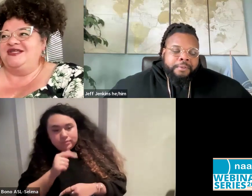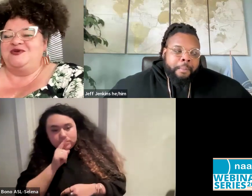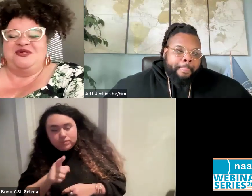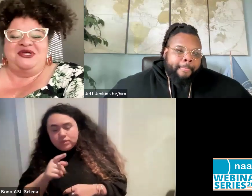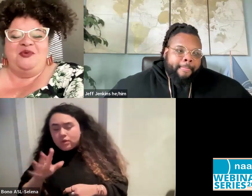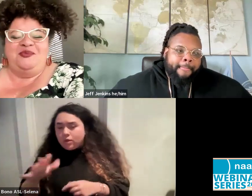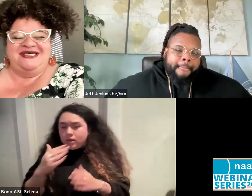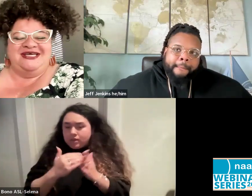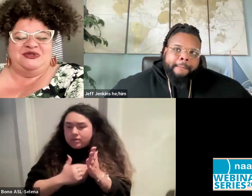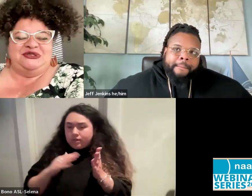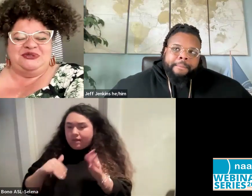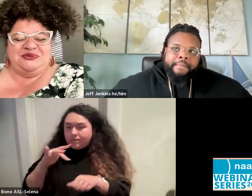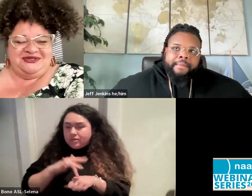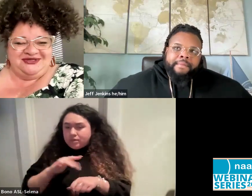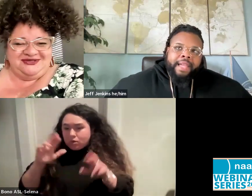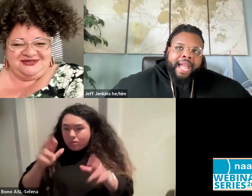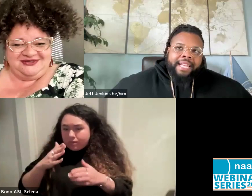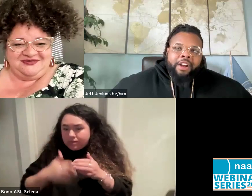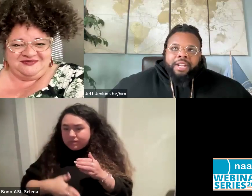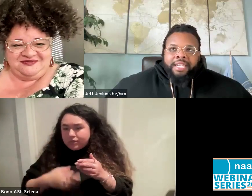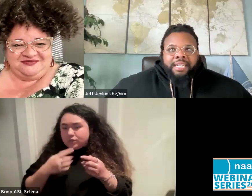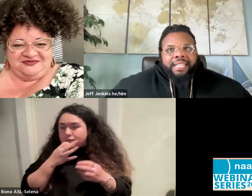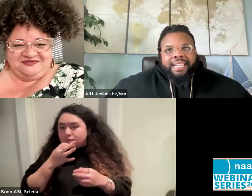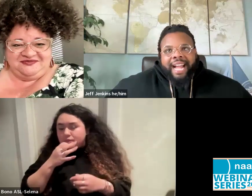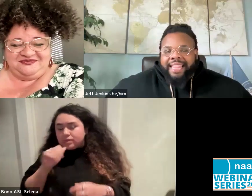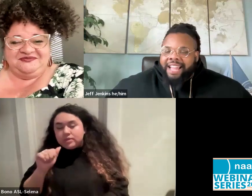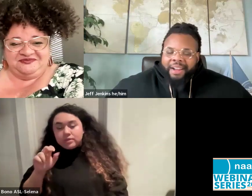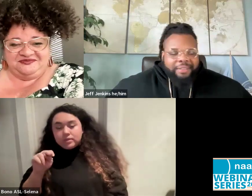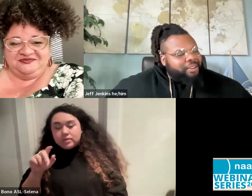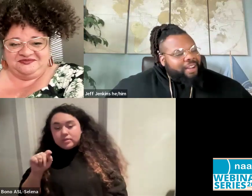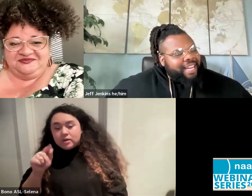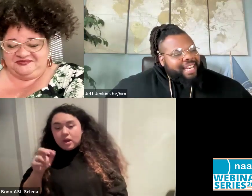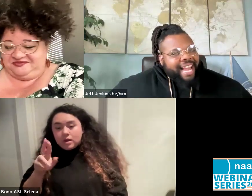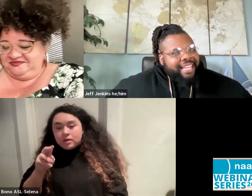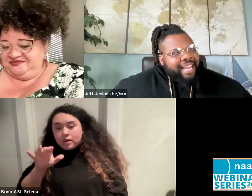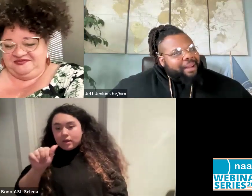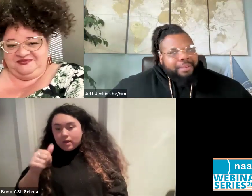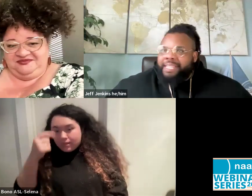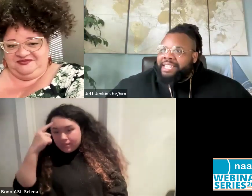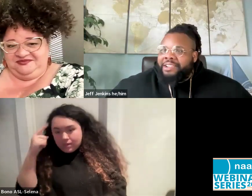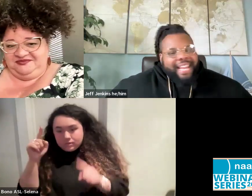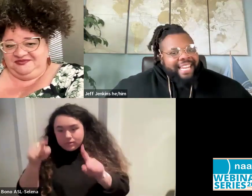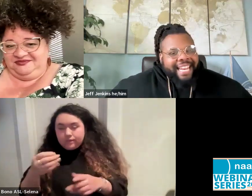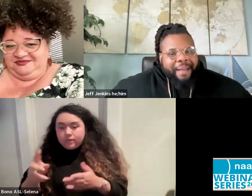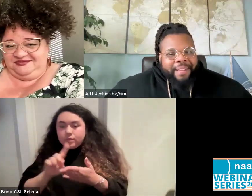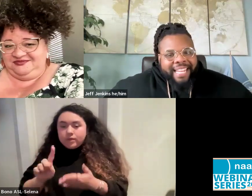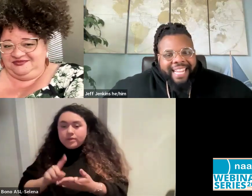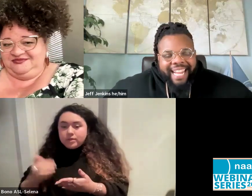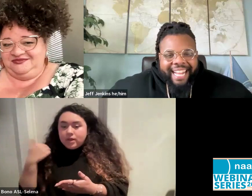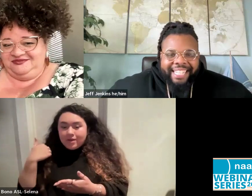that you really hoping to get to soon Antarctica. I thought I was going a couple of weeks ago. That didn't happen.